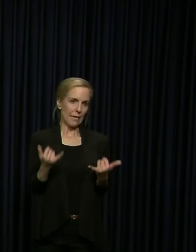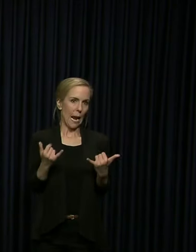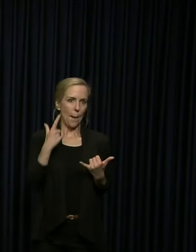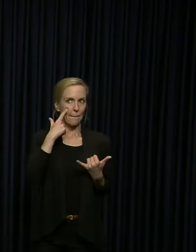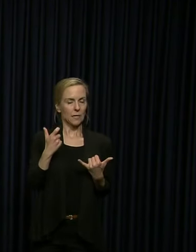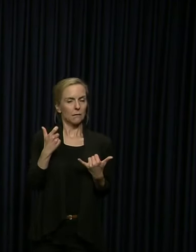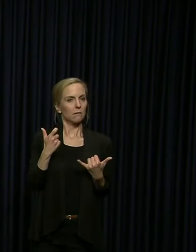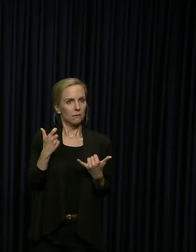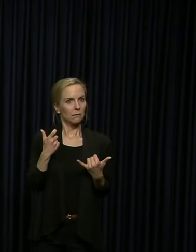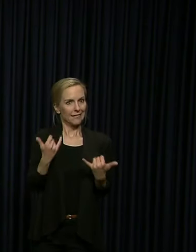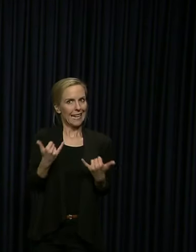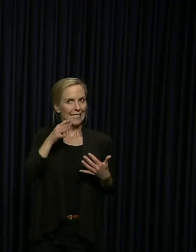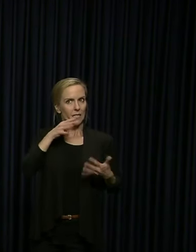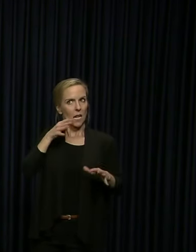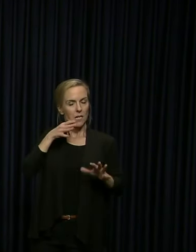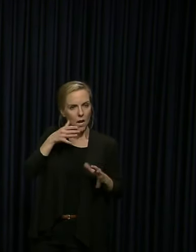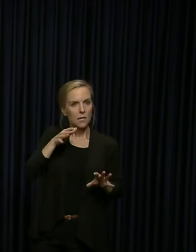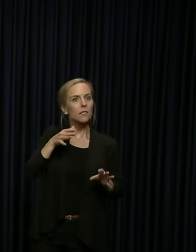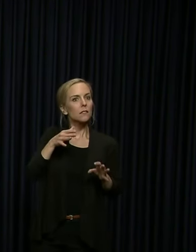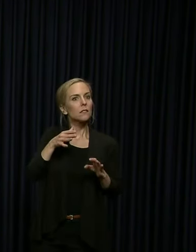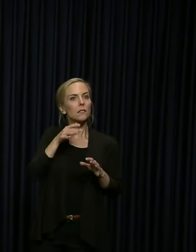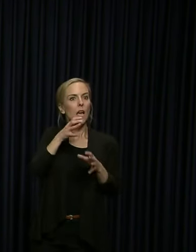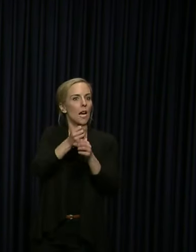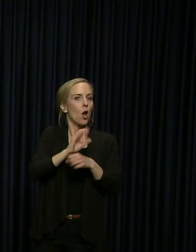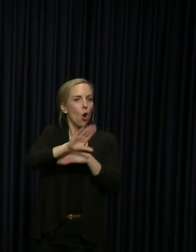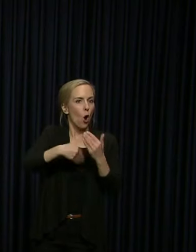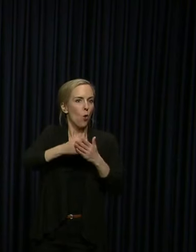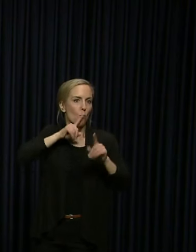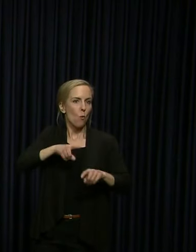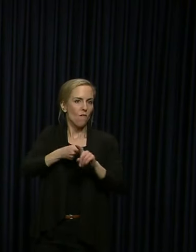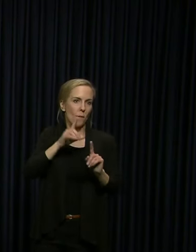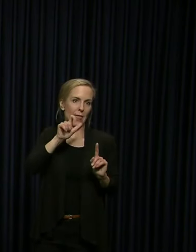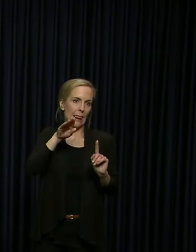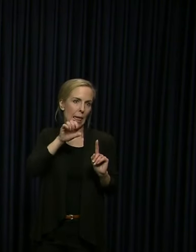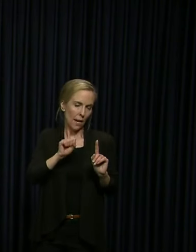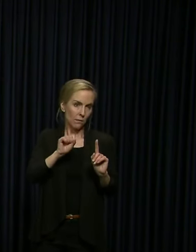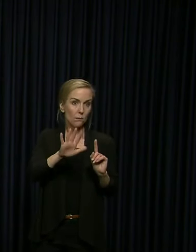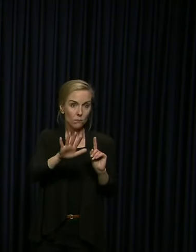FAYETTE, DAVIS, ONE FROM AFFORD,